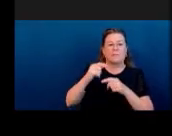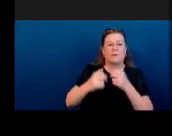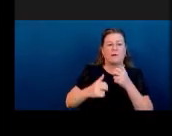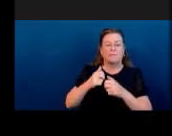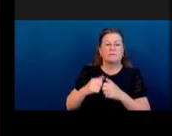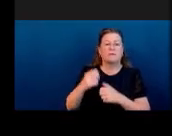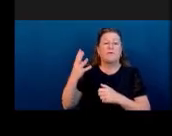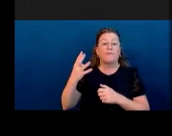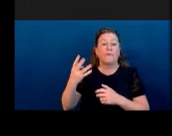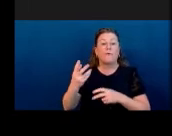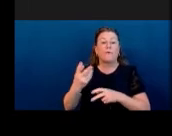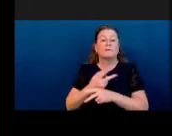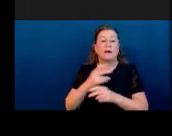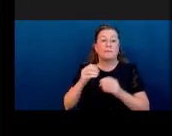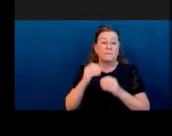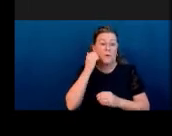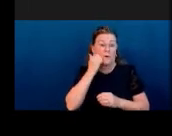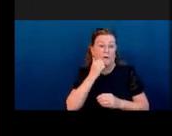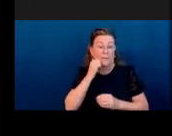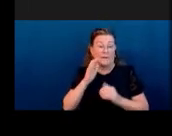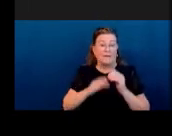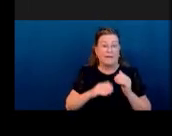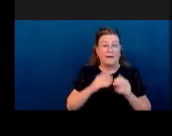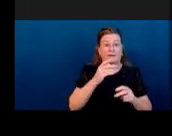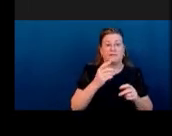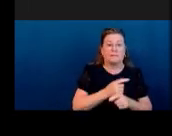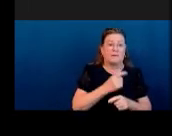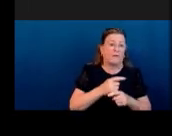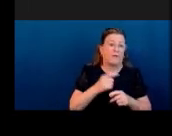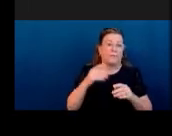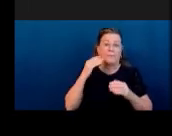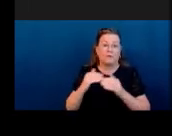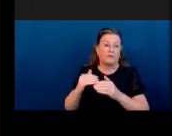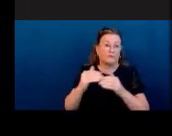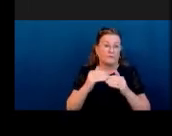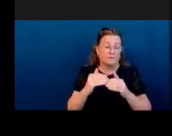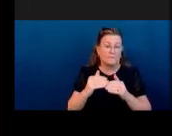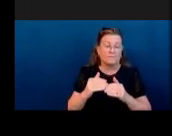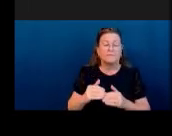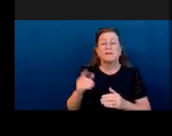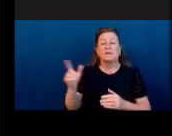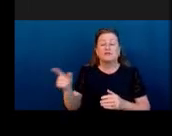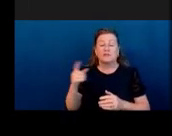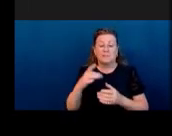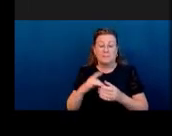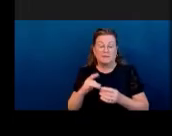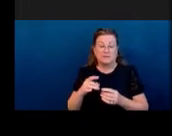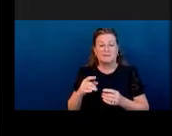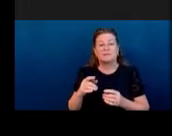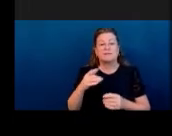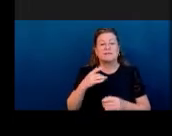peers, according to her research. She also talks about how, due to sensory differences, it might not signal as gut pain,